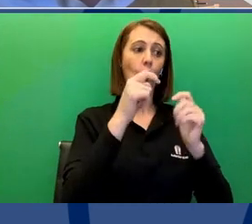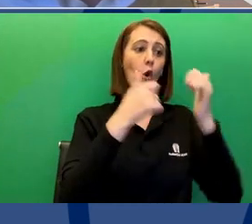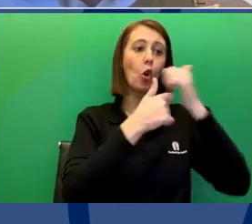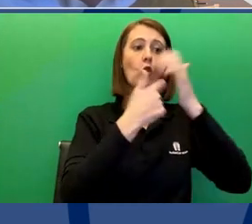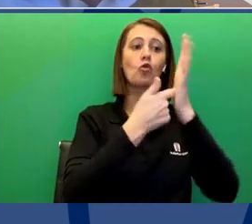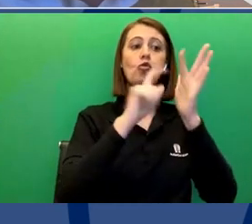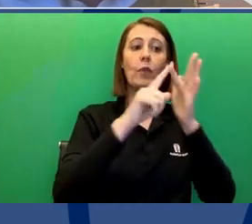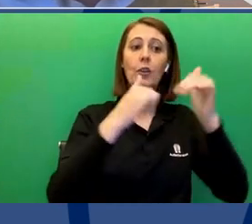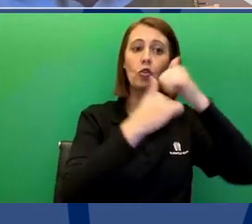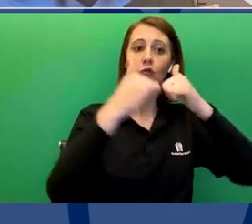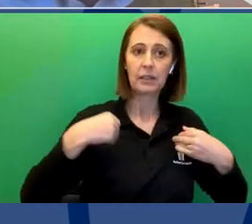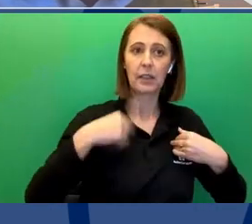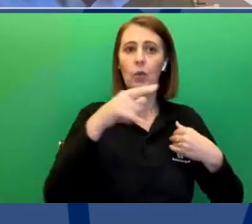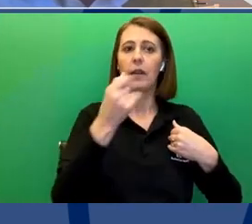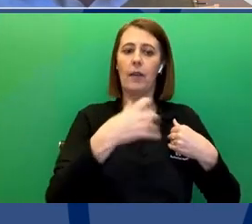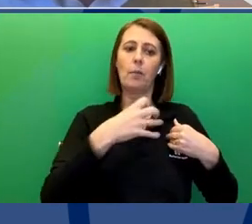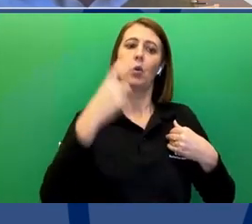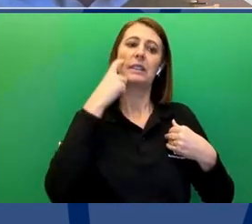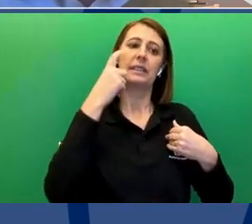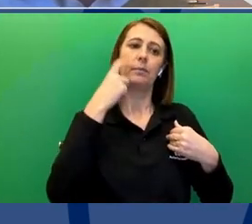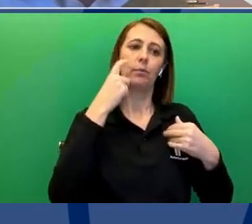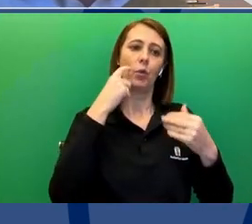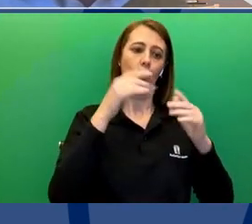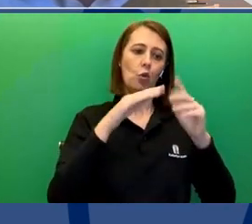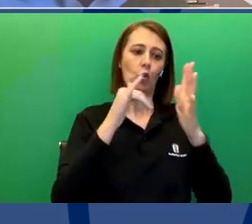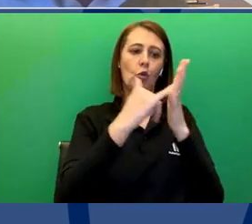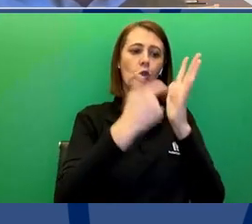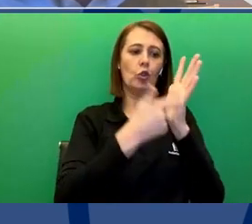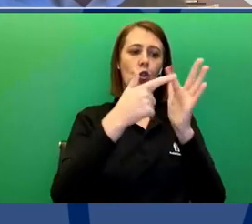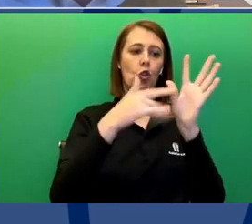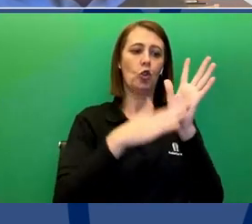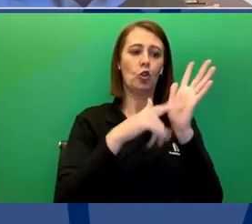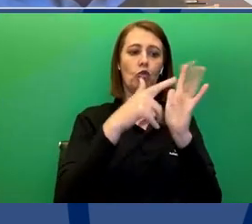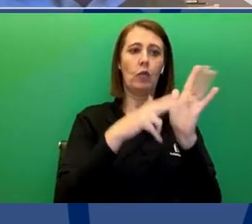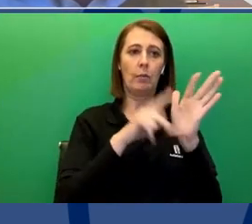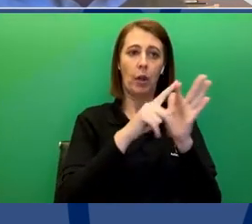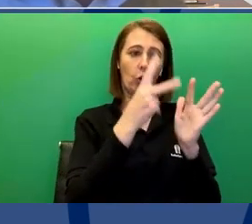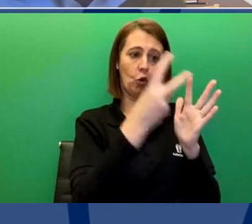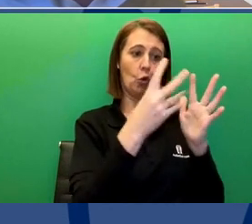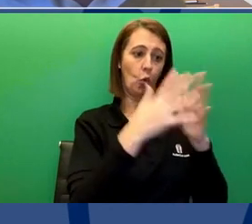test which is two weeks during the lockdown that relates to that particular grant. So